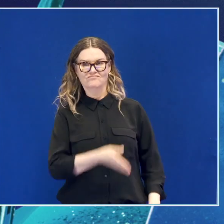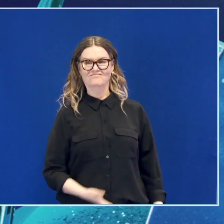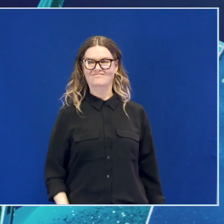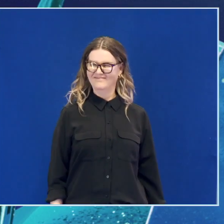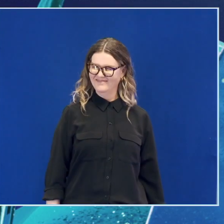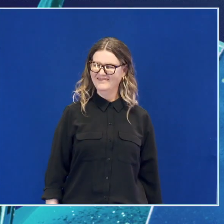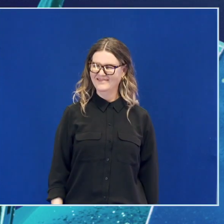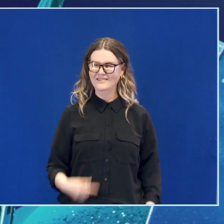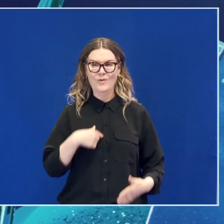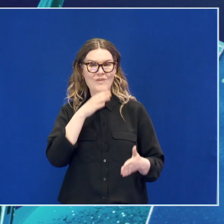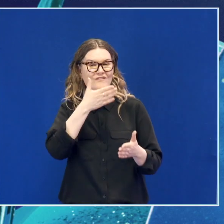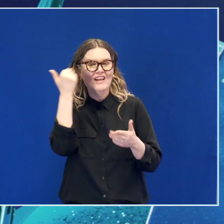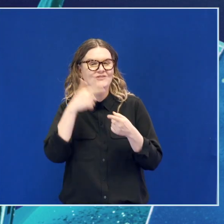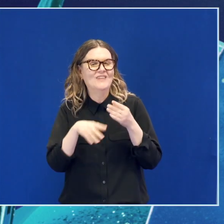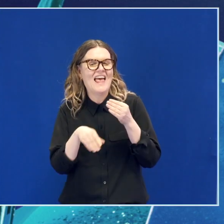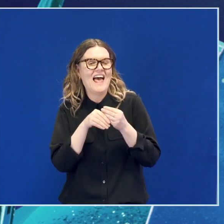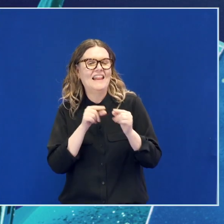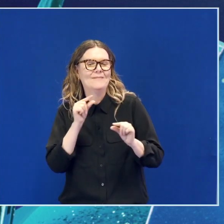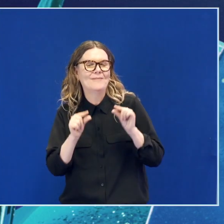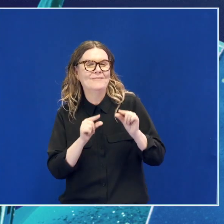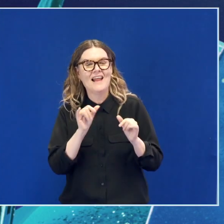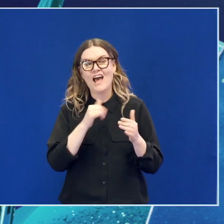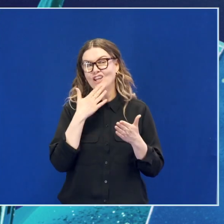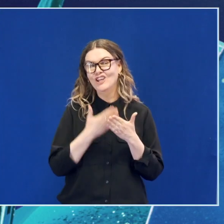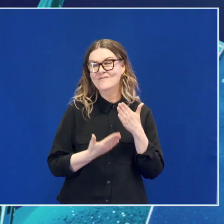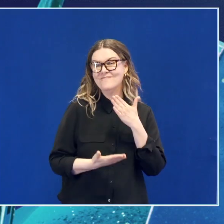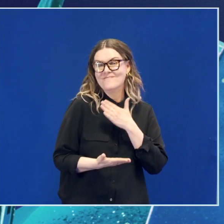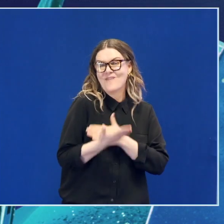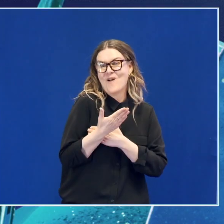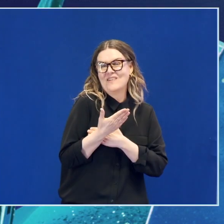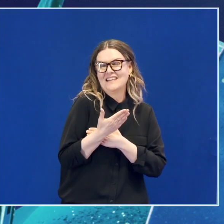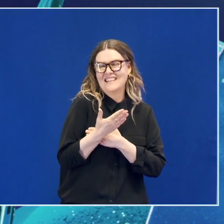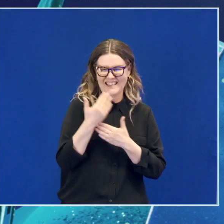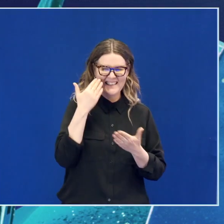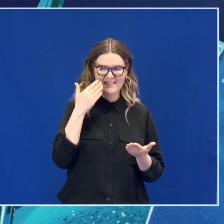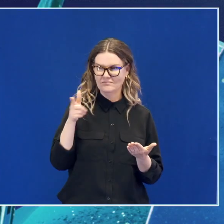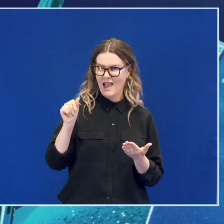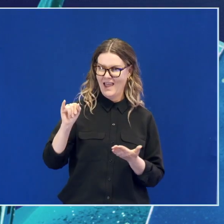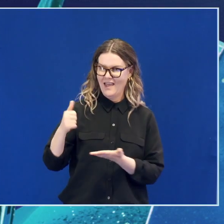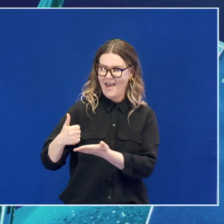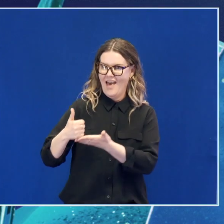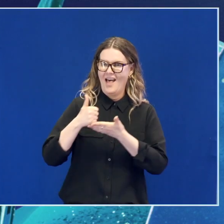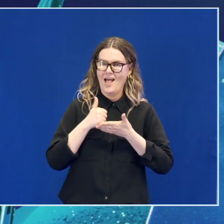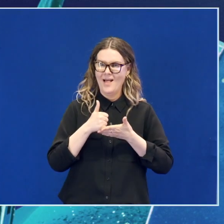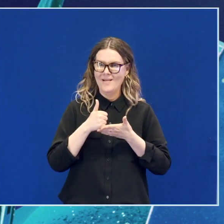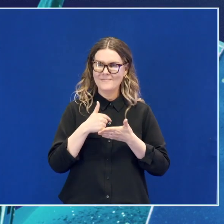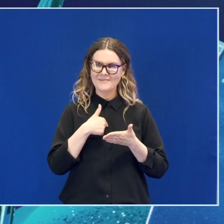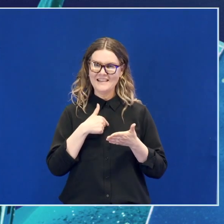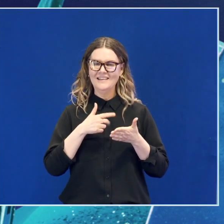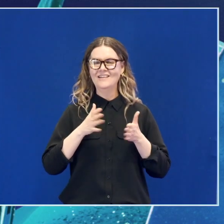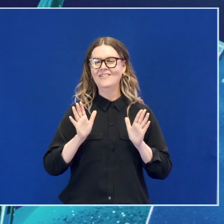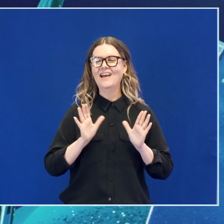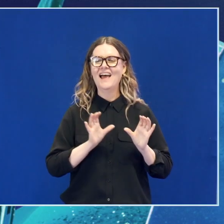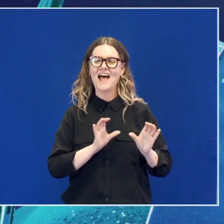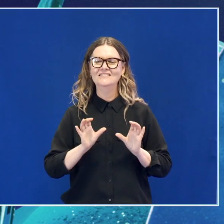So I use AI to sound more human. But, you know, on top of that, I think that what we're using